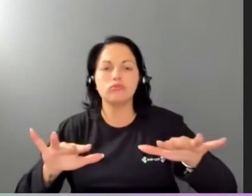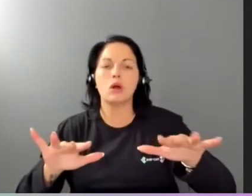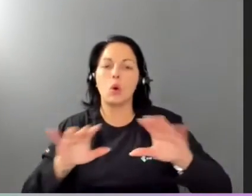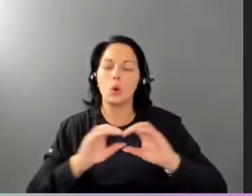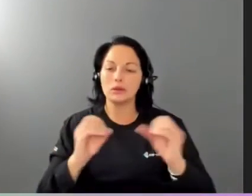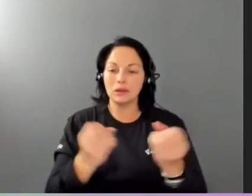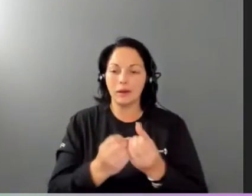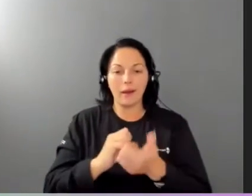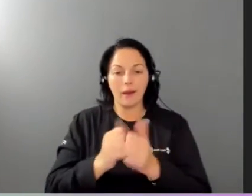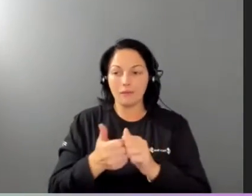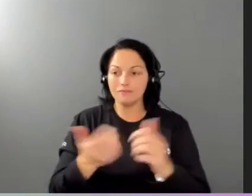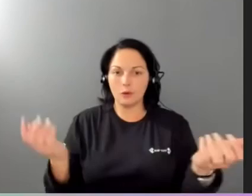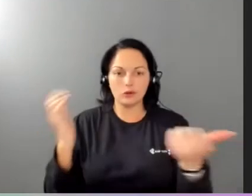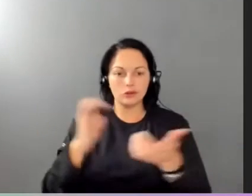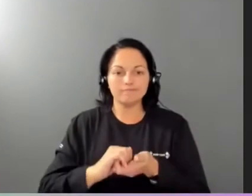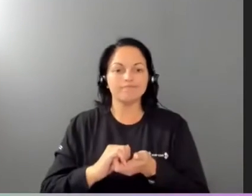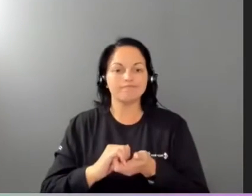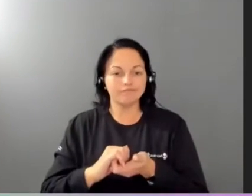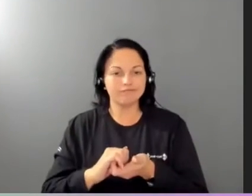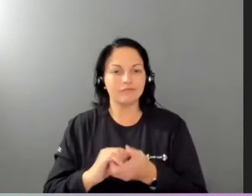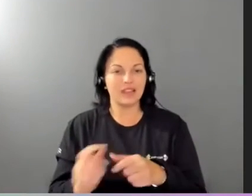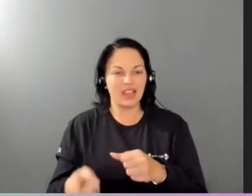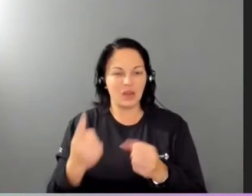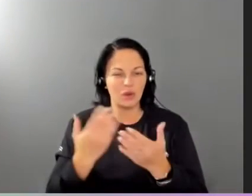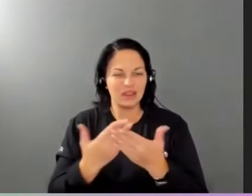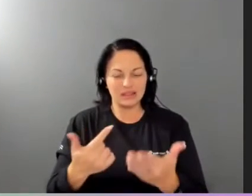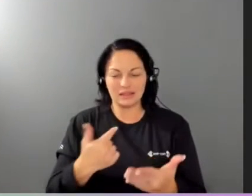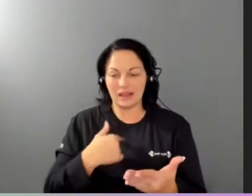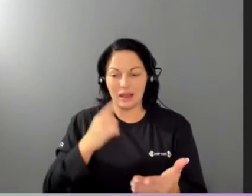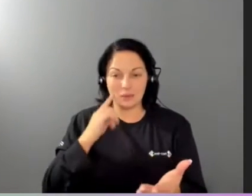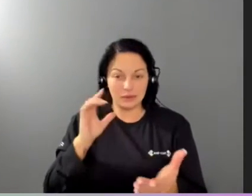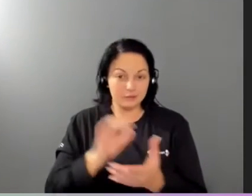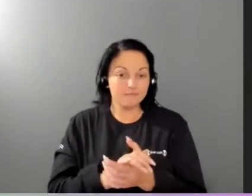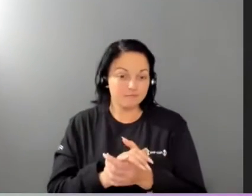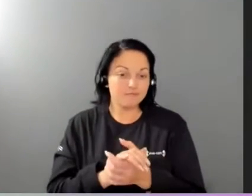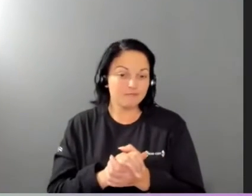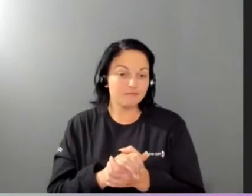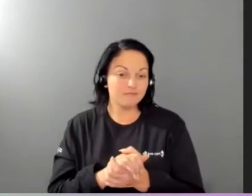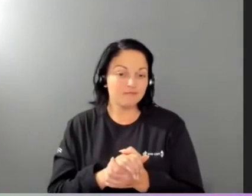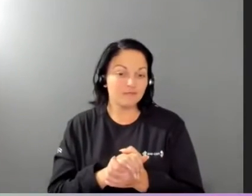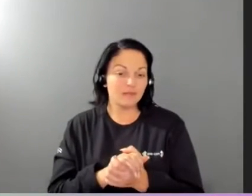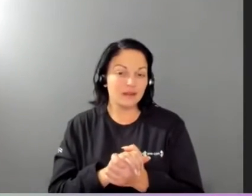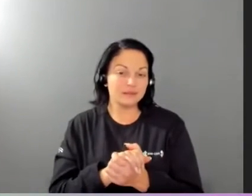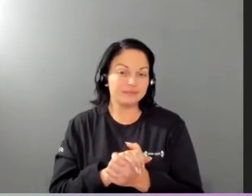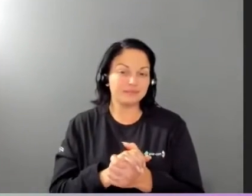How do you grow those pockets of brilliance out across the organization, and out? It is